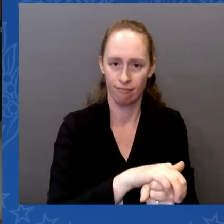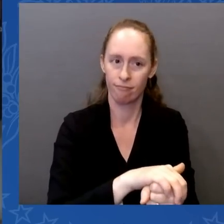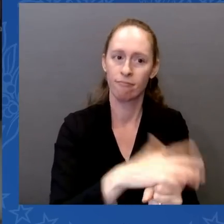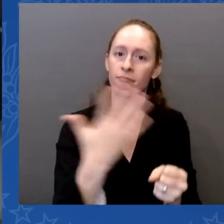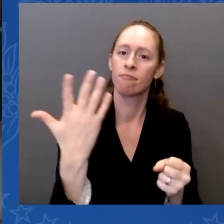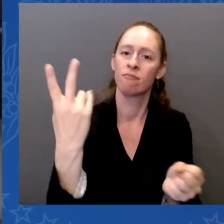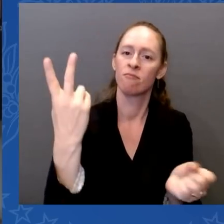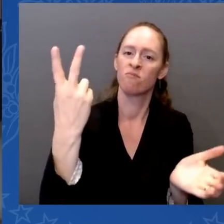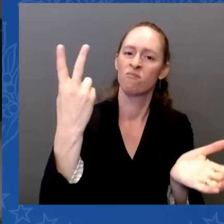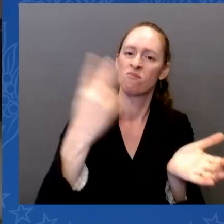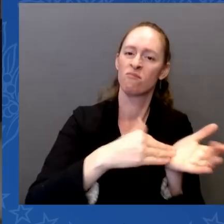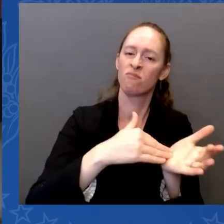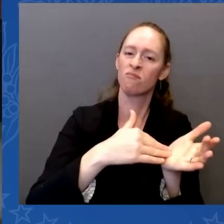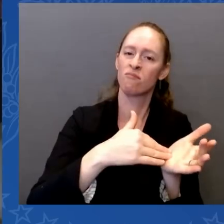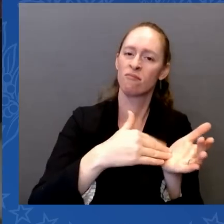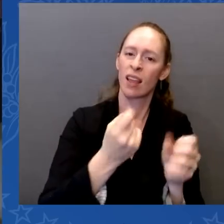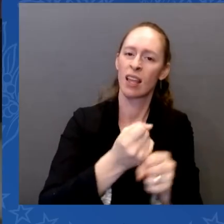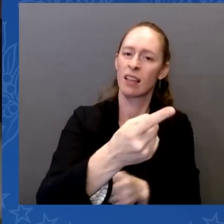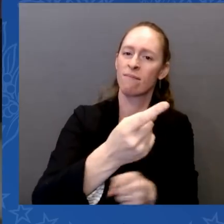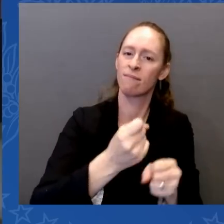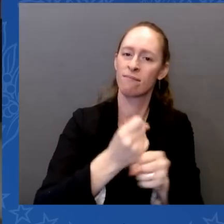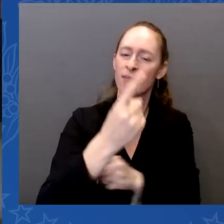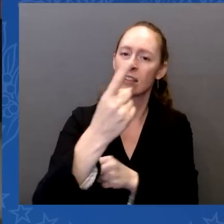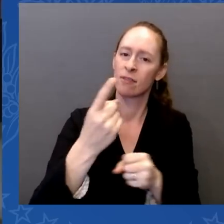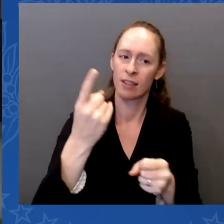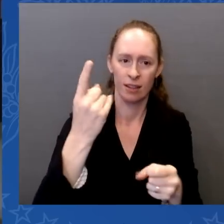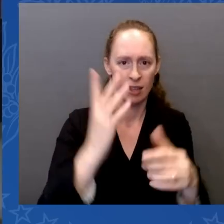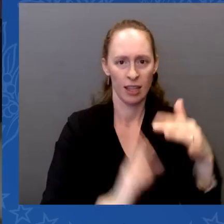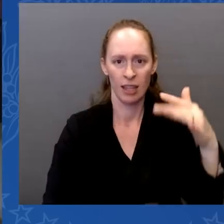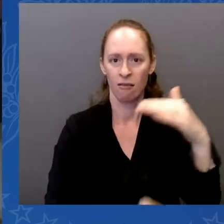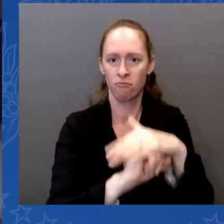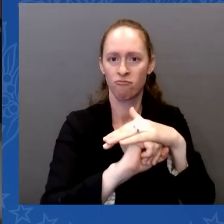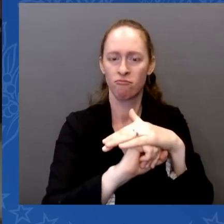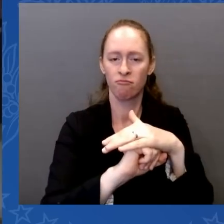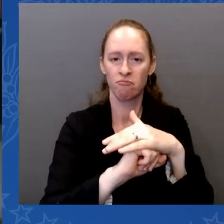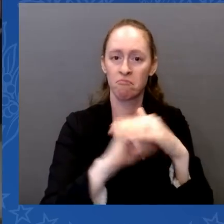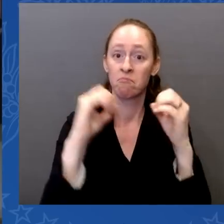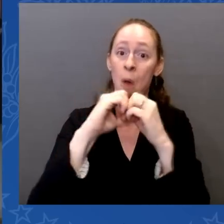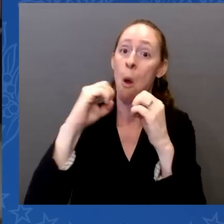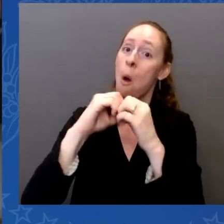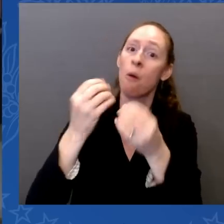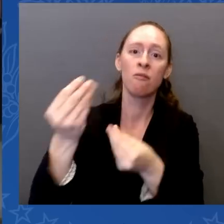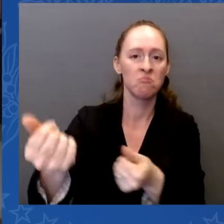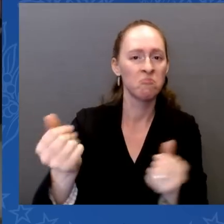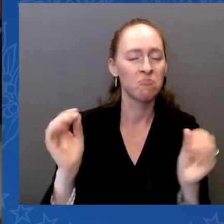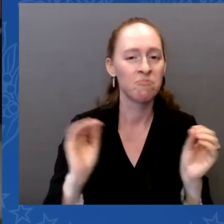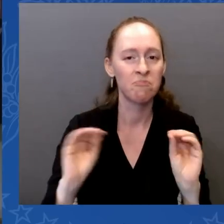No senior will have to pay more than -- on Medicare -- pay more than $2,000 for all their prescriptions,